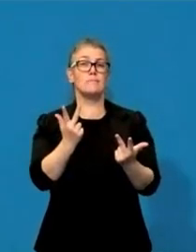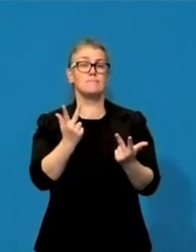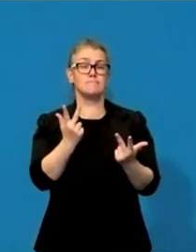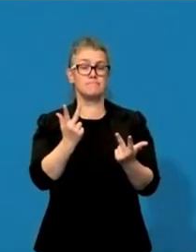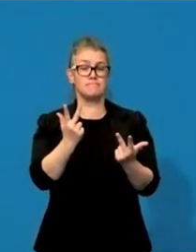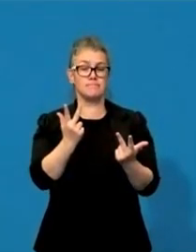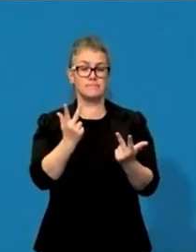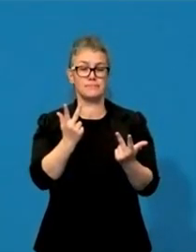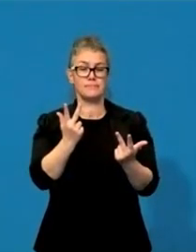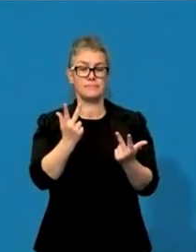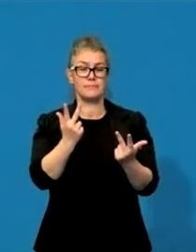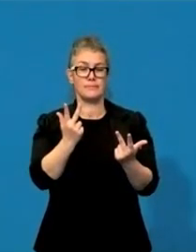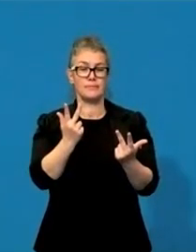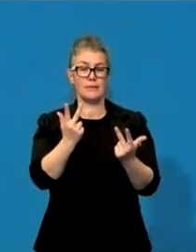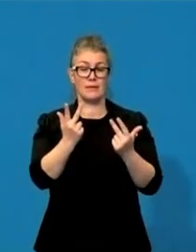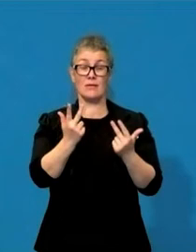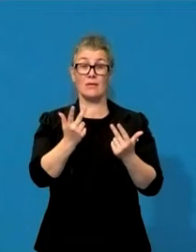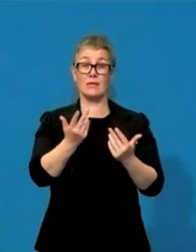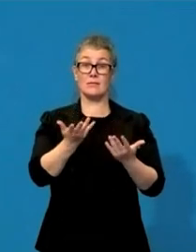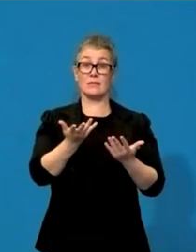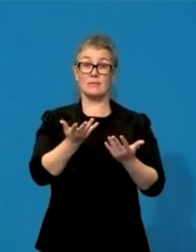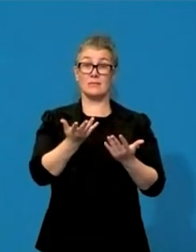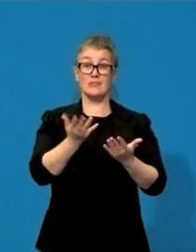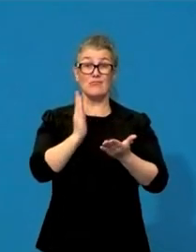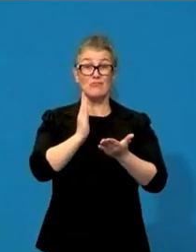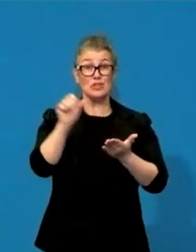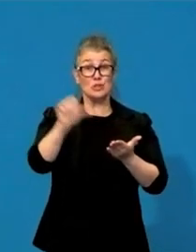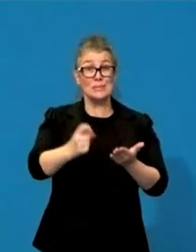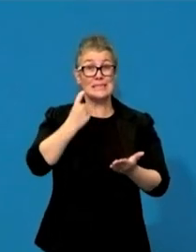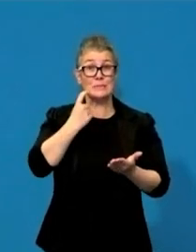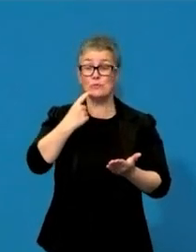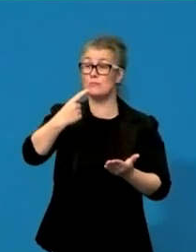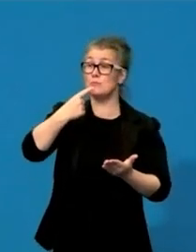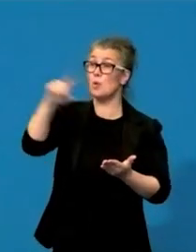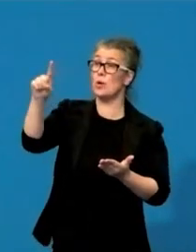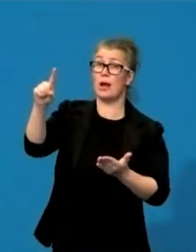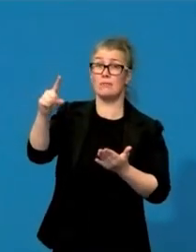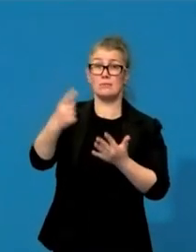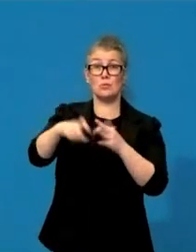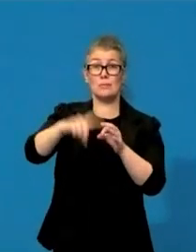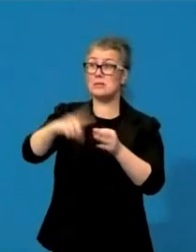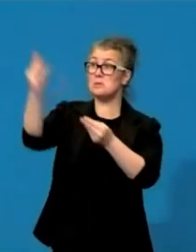a simple process of ordering equipment through an OT, and yet, in a remote area, the